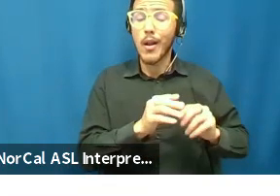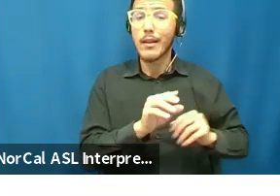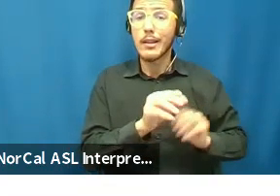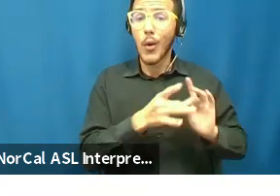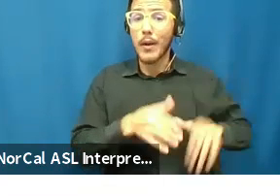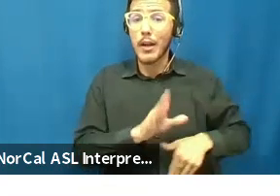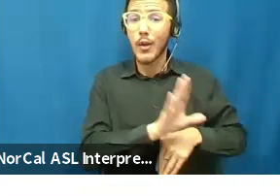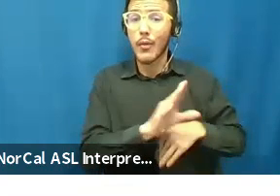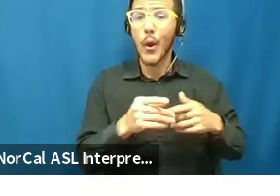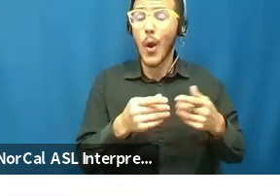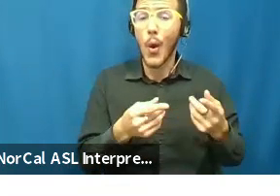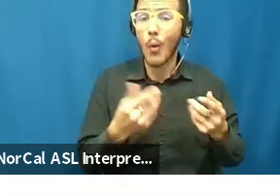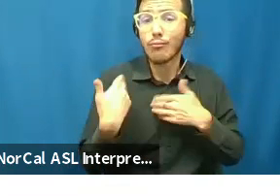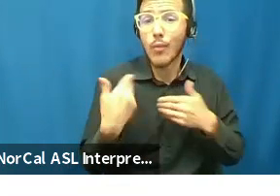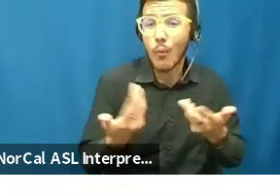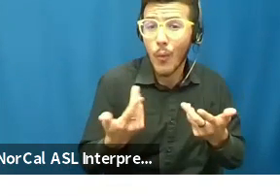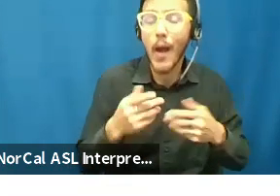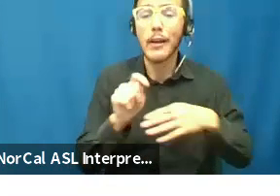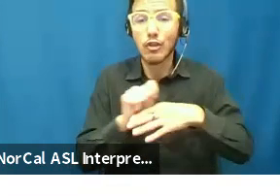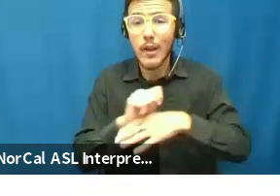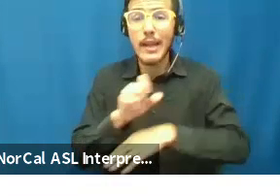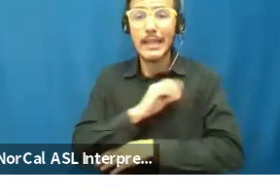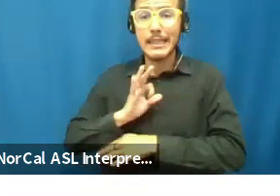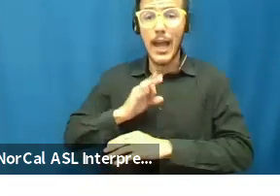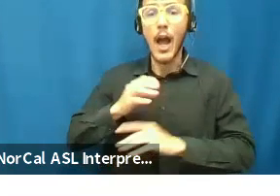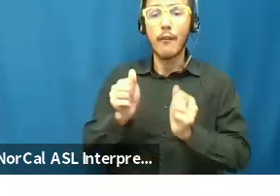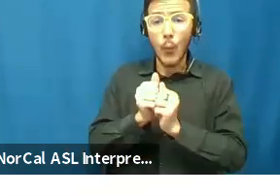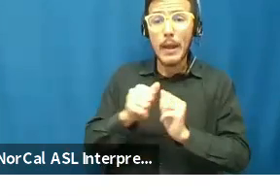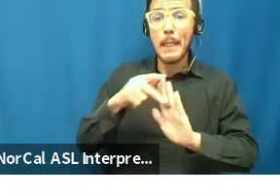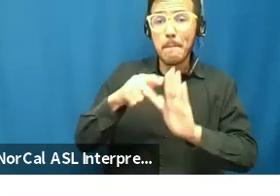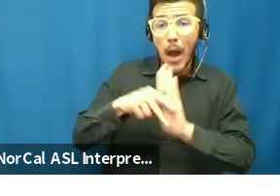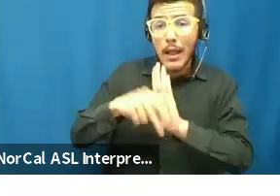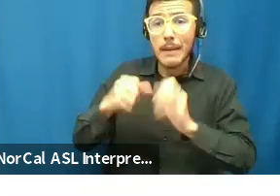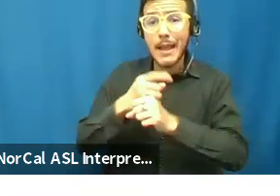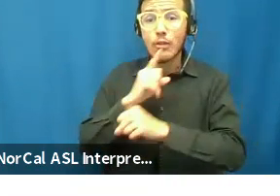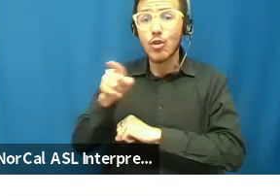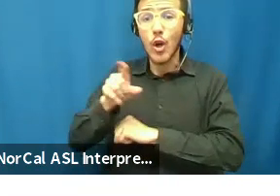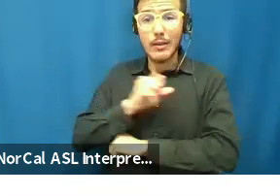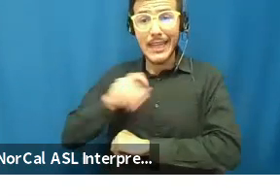new policies or updated policies to make sure they were comfortable with how to move forward.